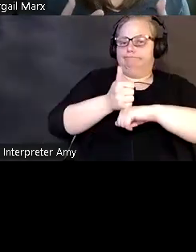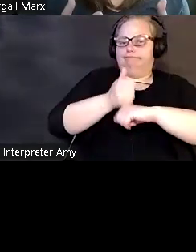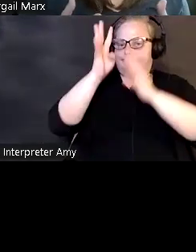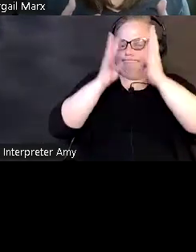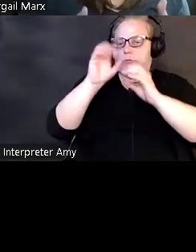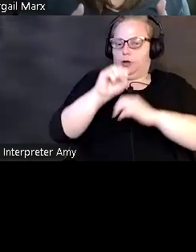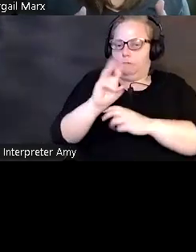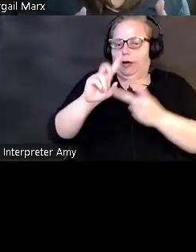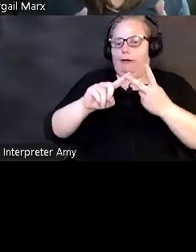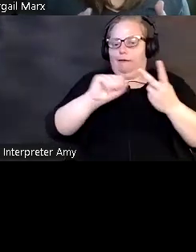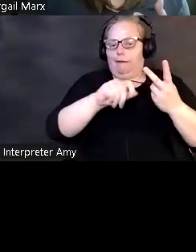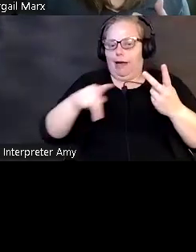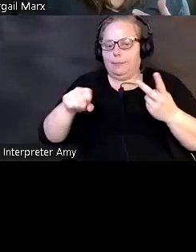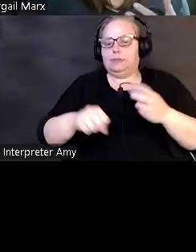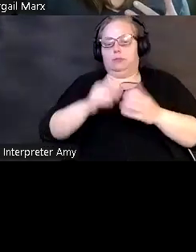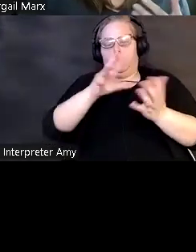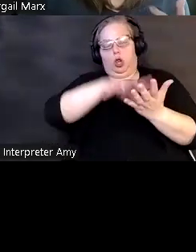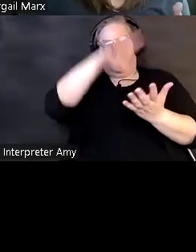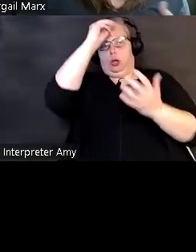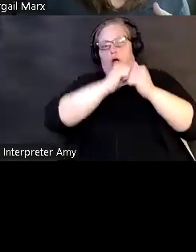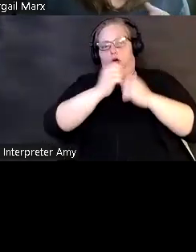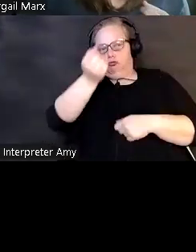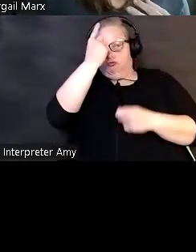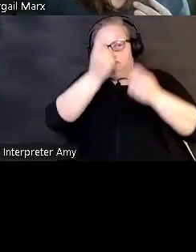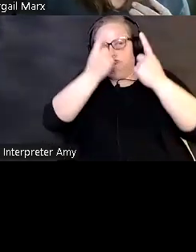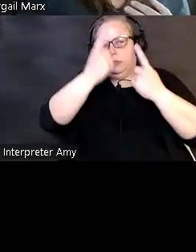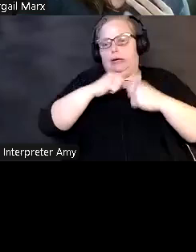to understand less standard speech. So someone who has dysarthria or